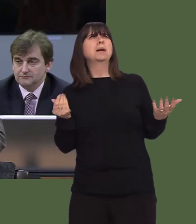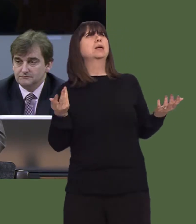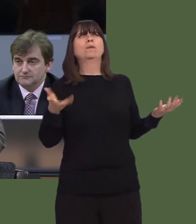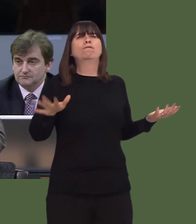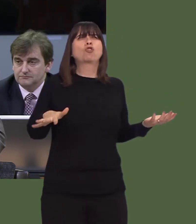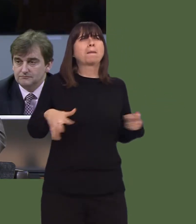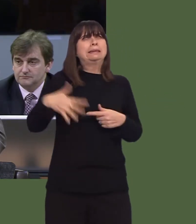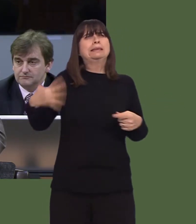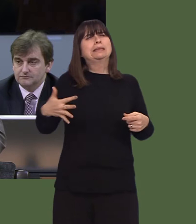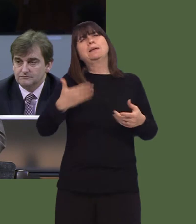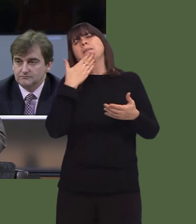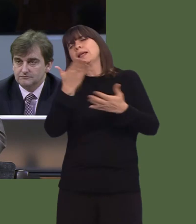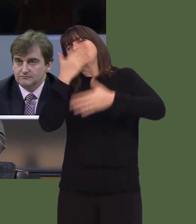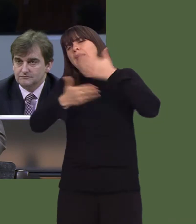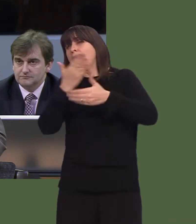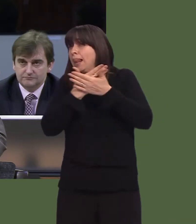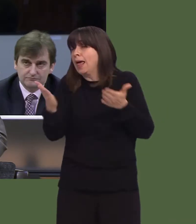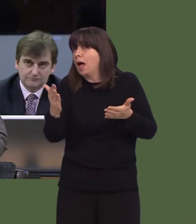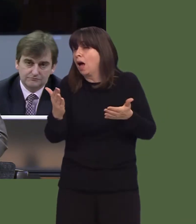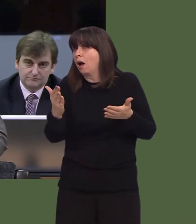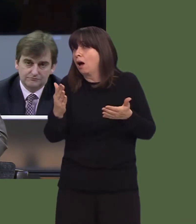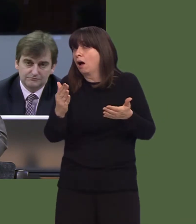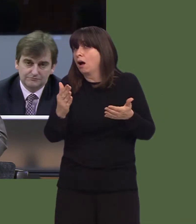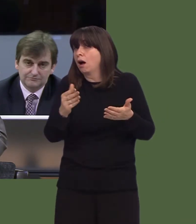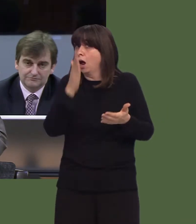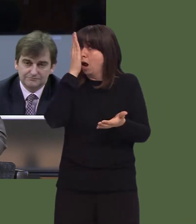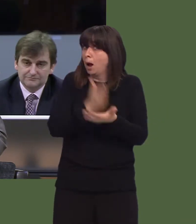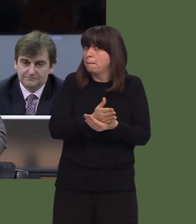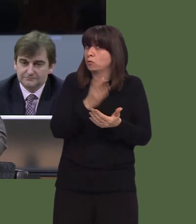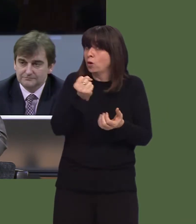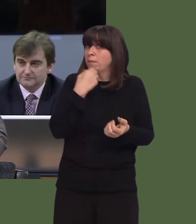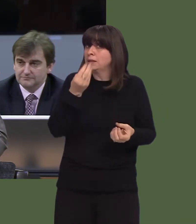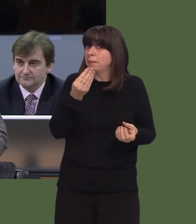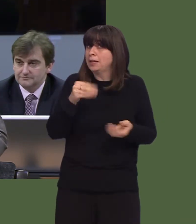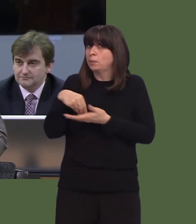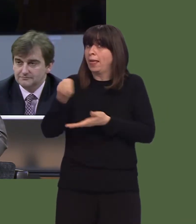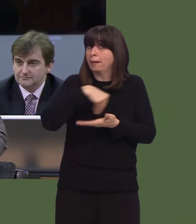So, can you give us some clarity and certainty that you do have access to that money to build